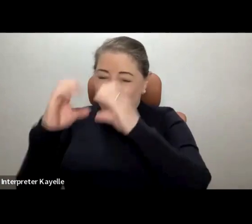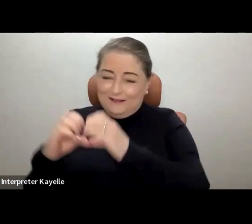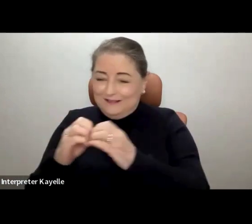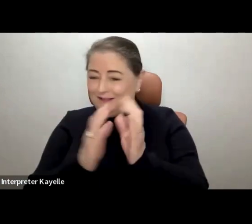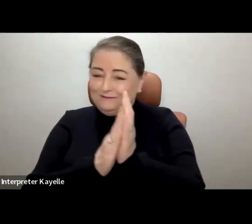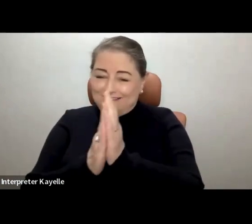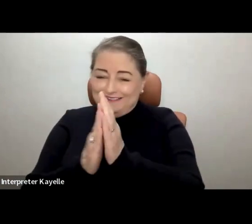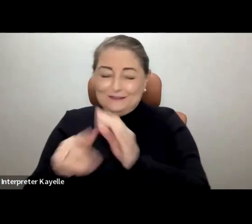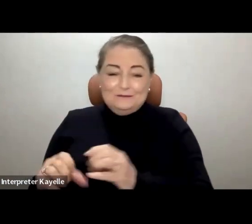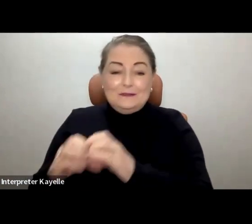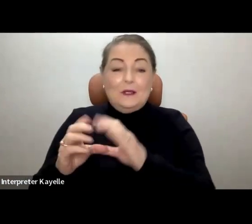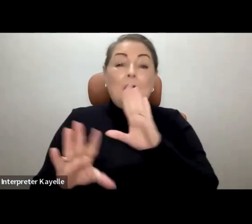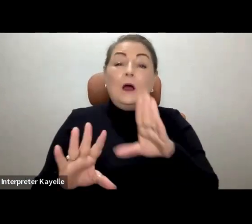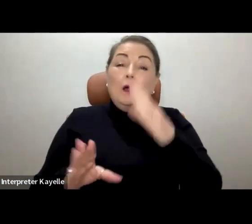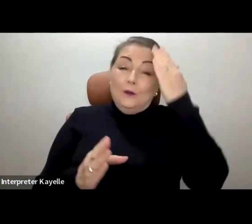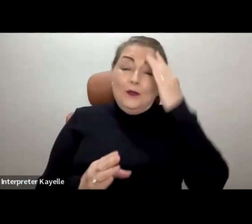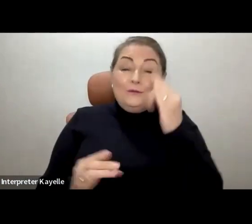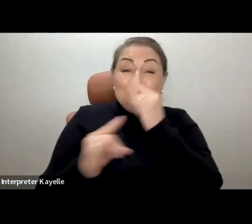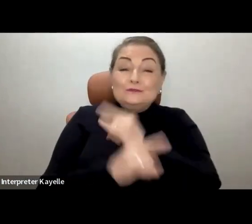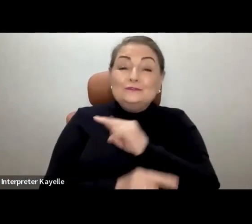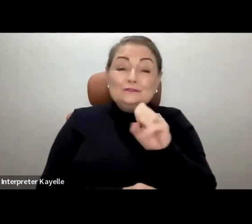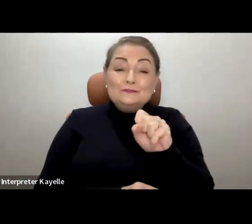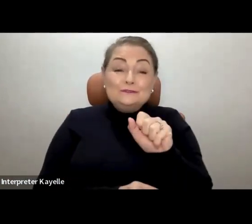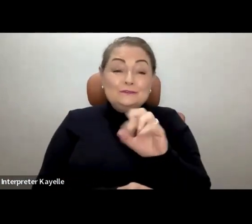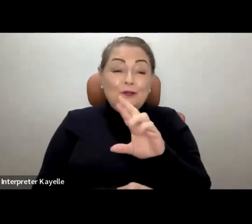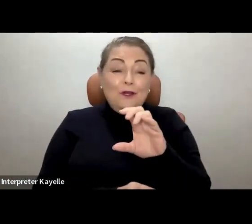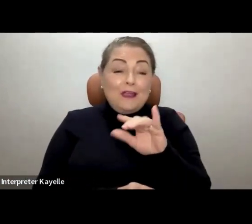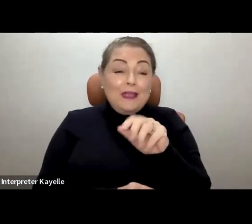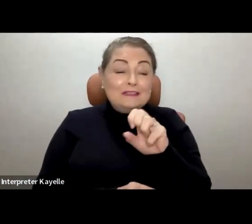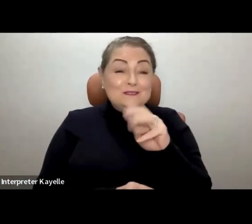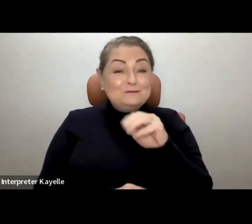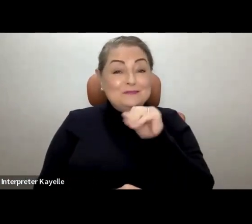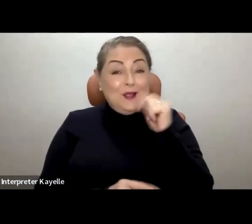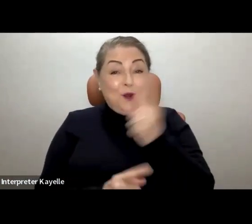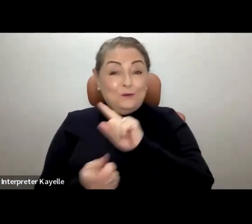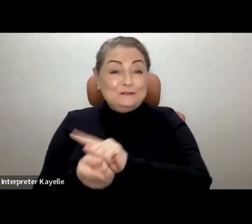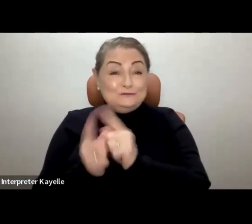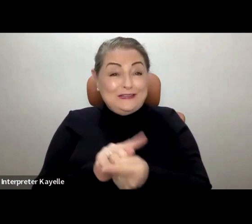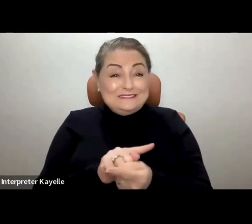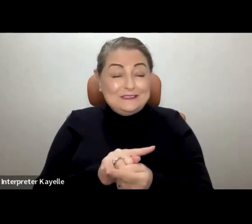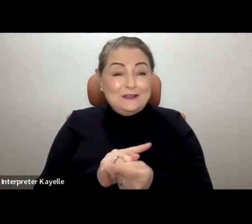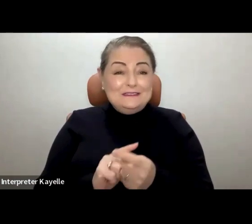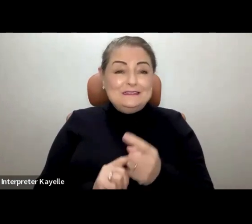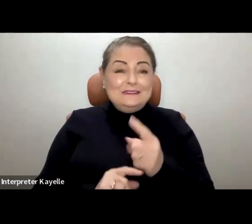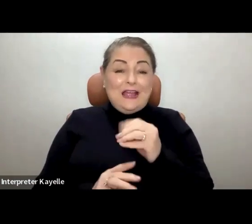sarcasm doesn't always translate, and irony. For those of you who